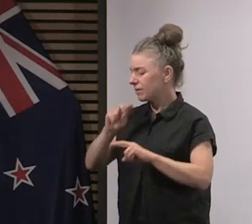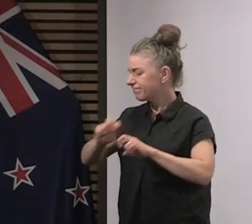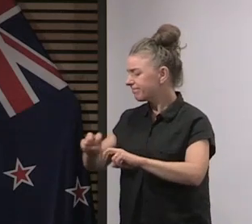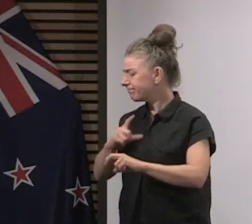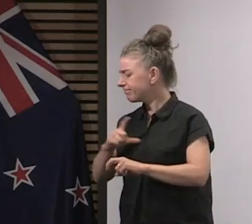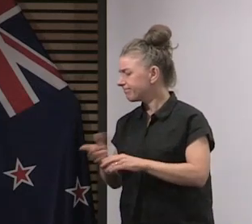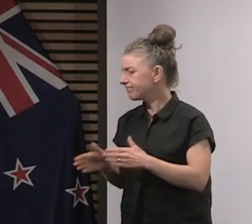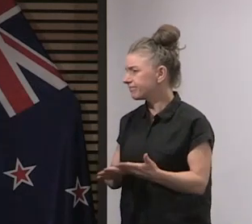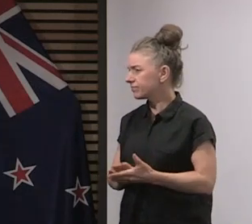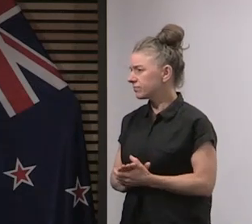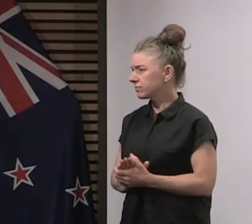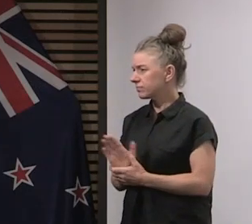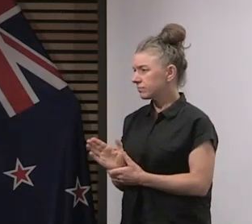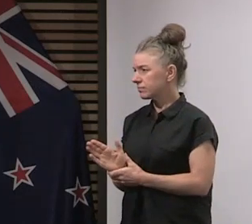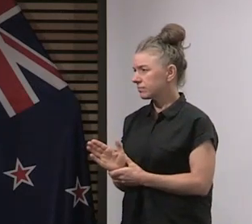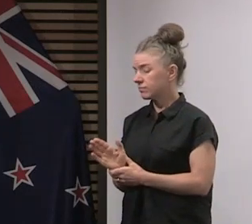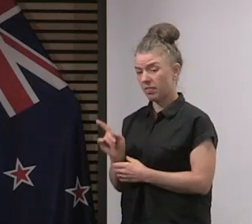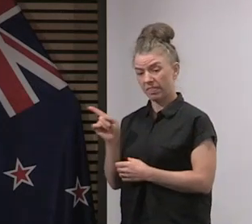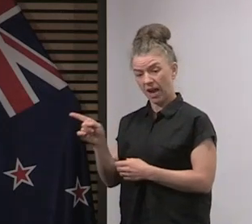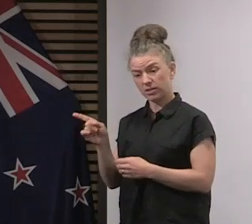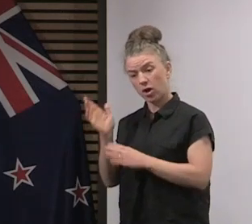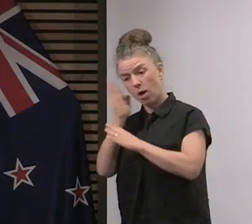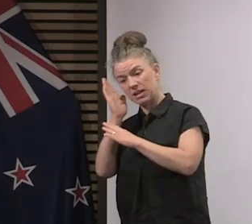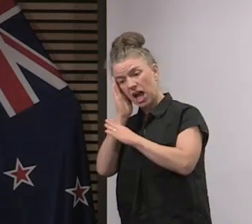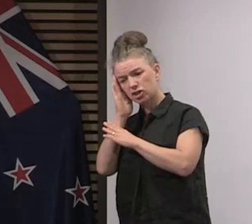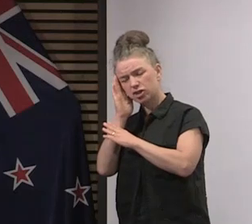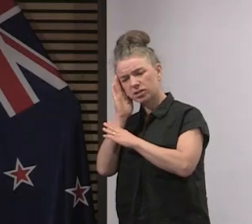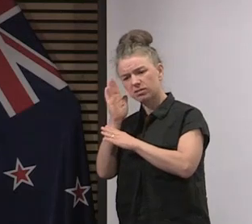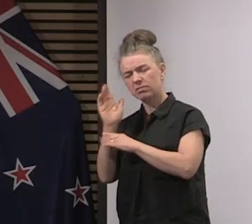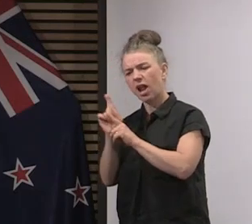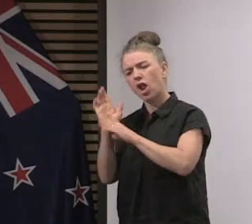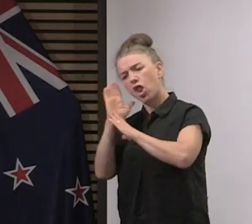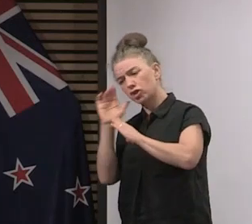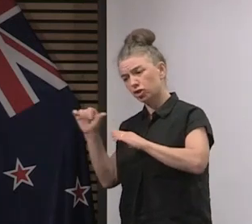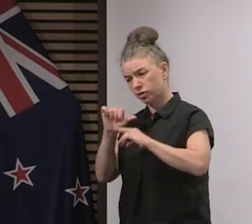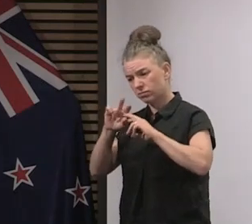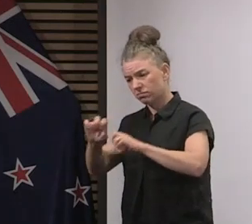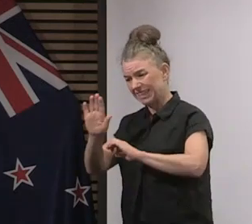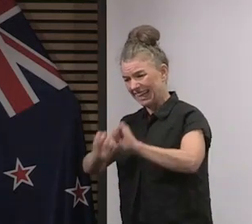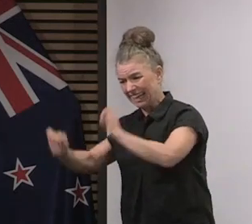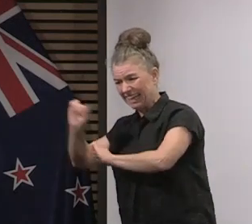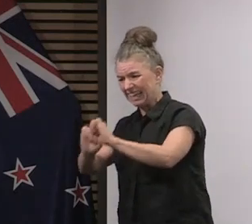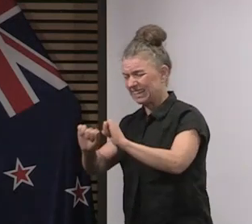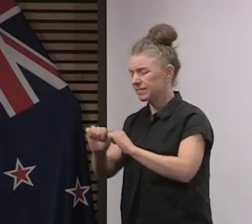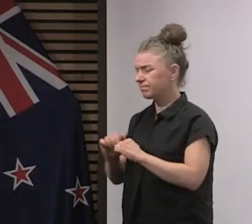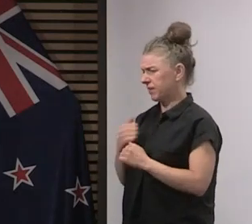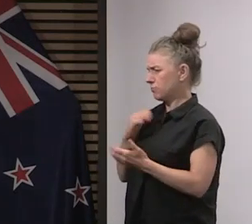of COVID-19 infection then that is assessed as part of the coroners process. Brown bring taking